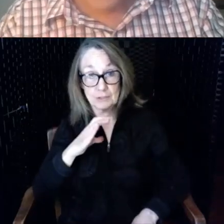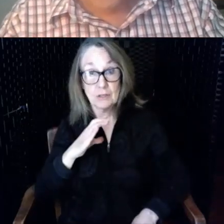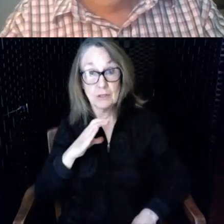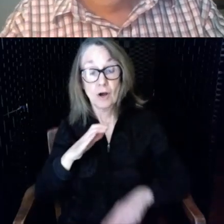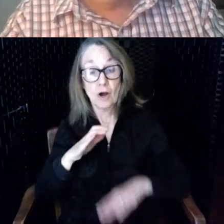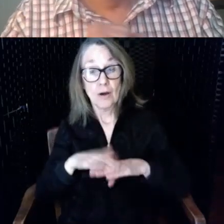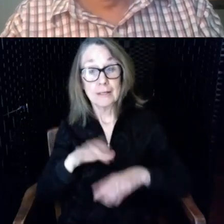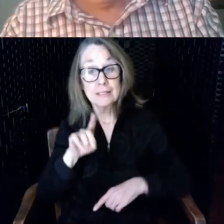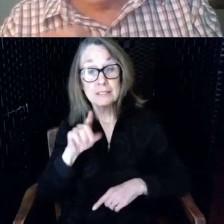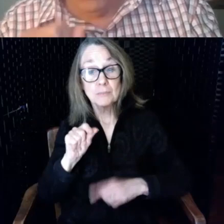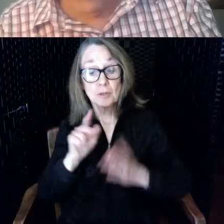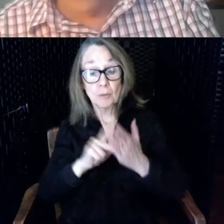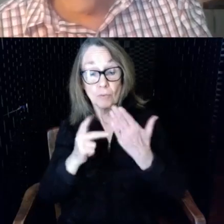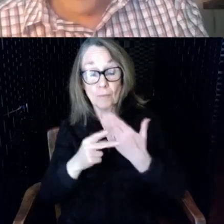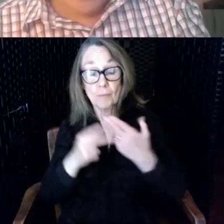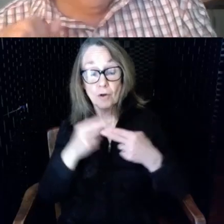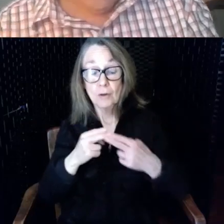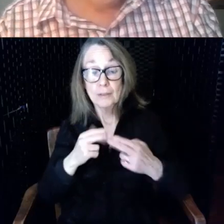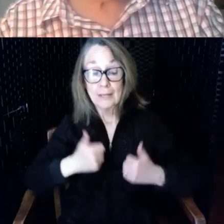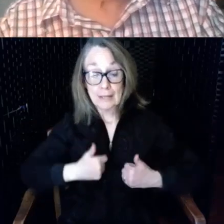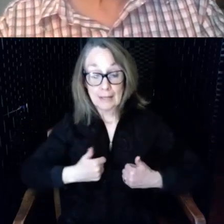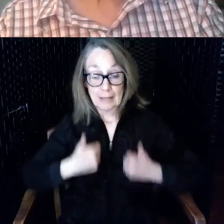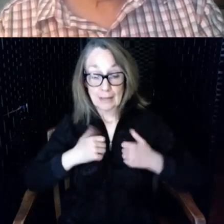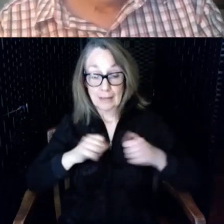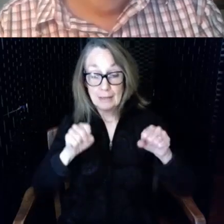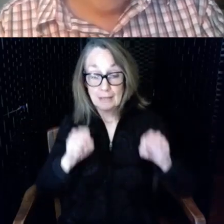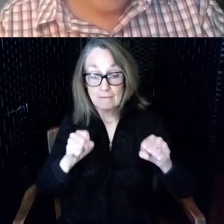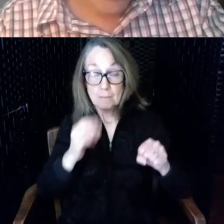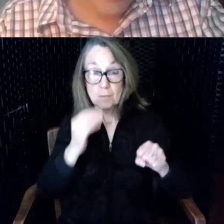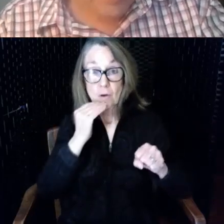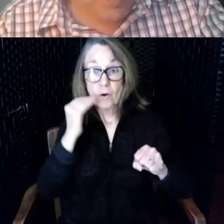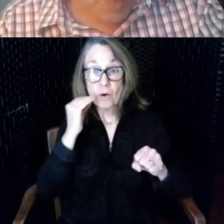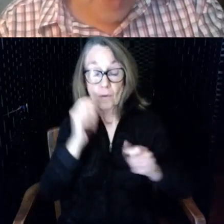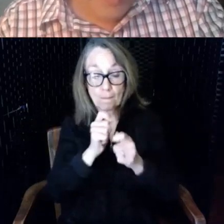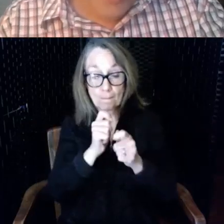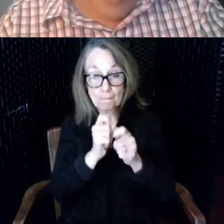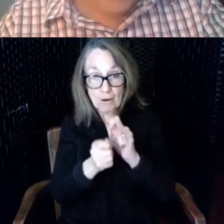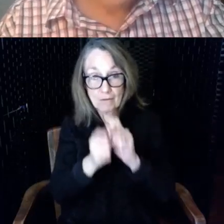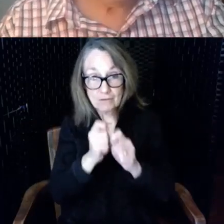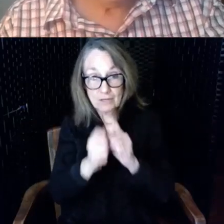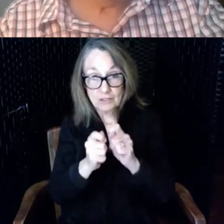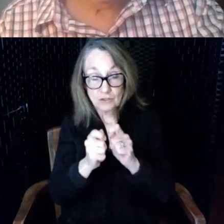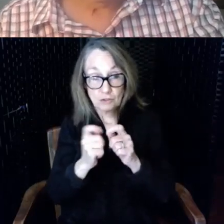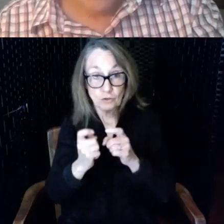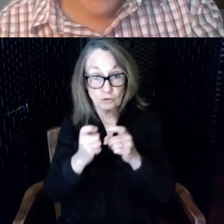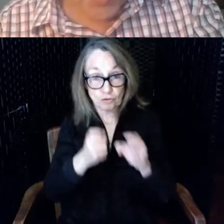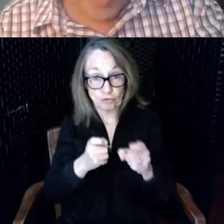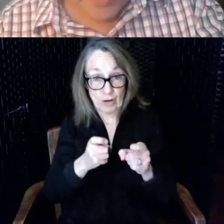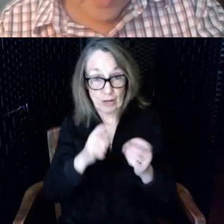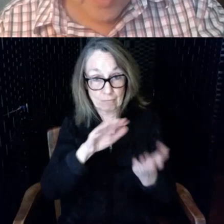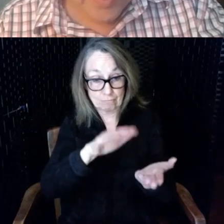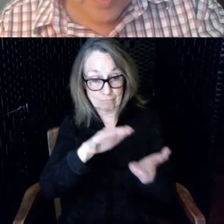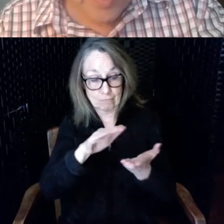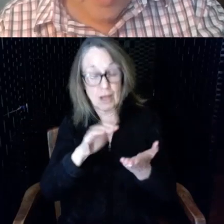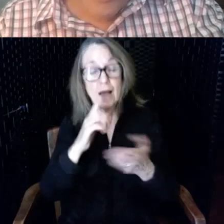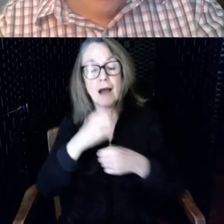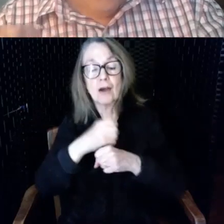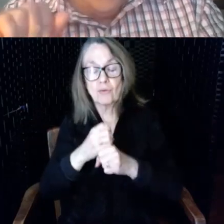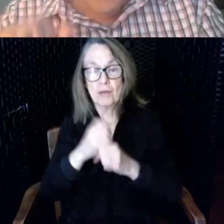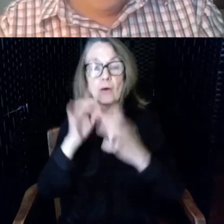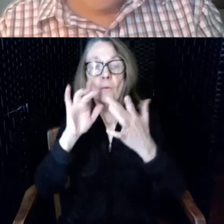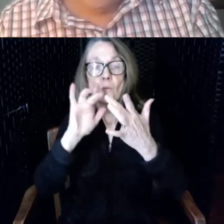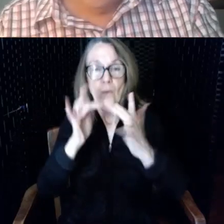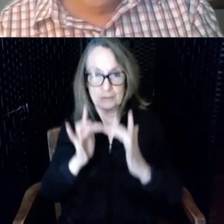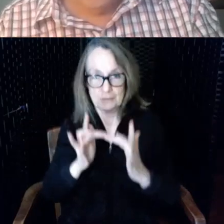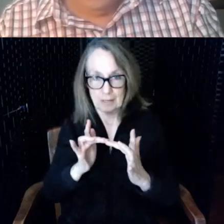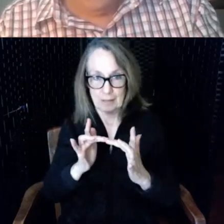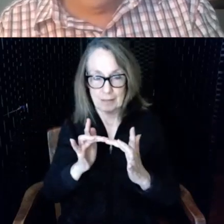called livable homes modification grant I created our website hearingloopRI.org